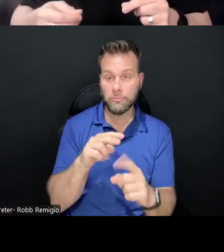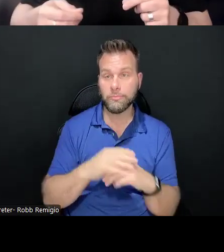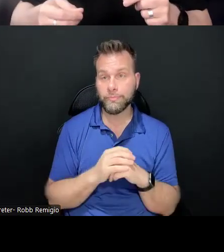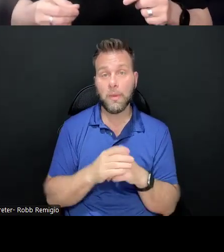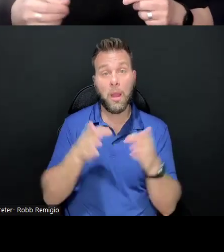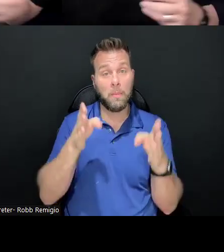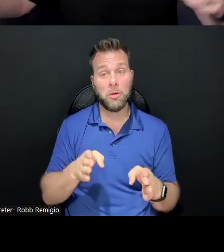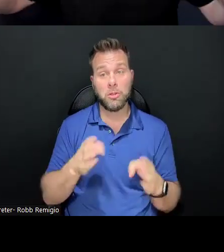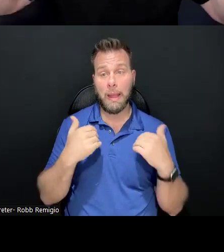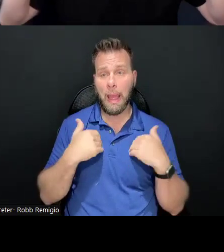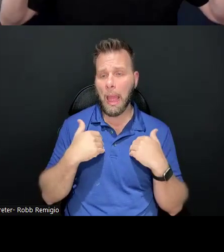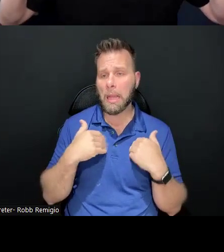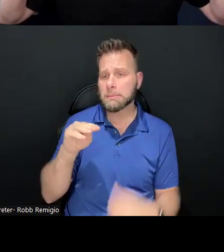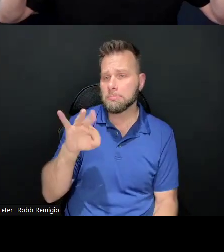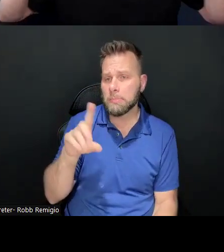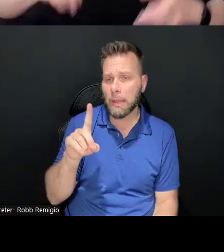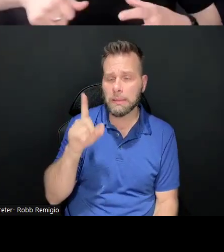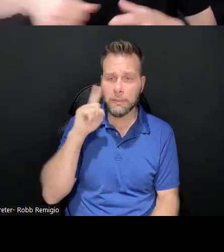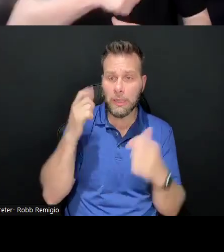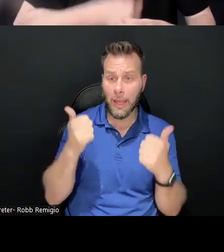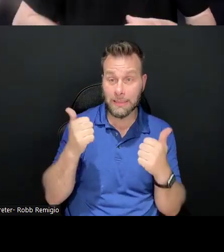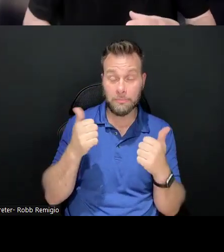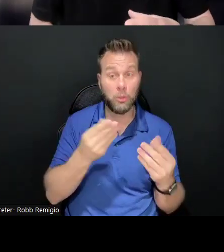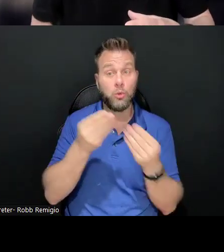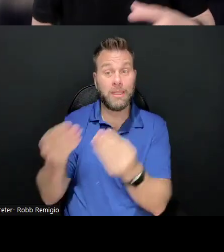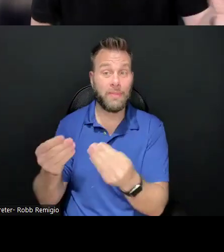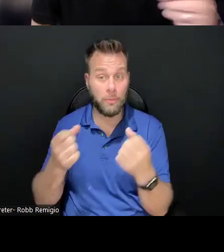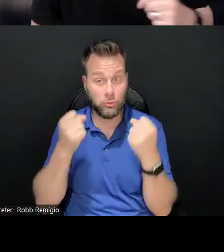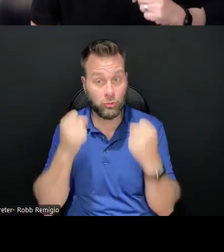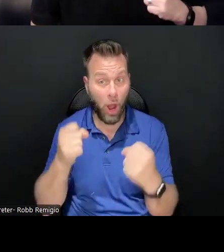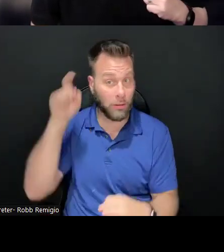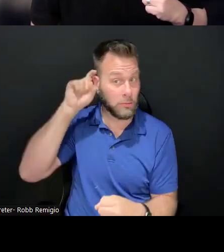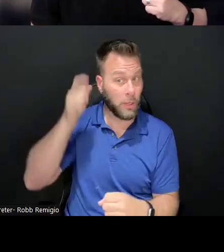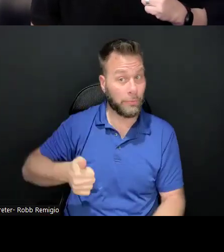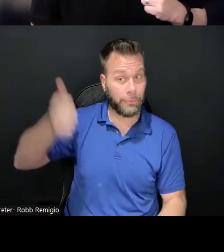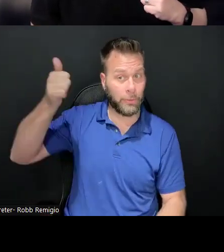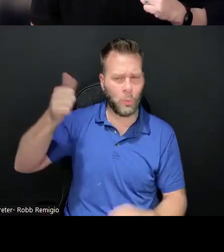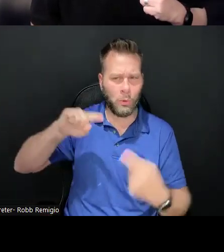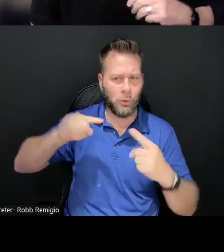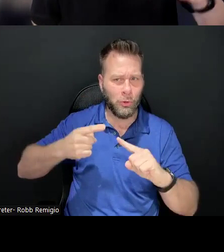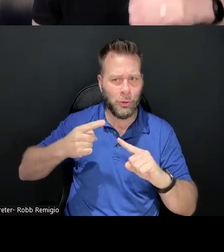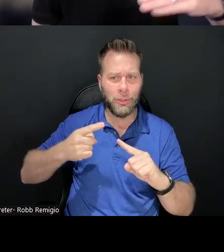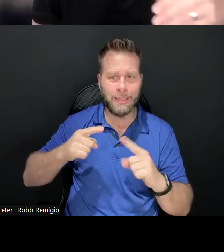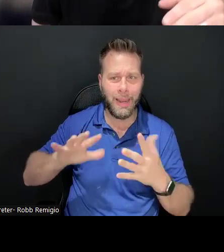who has got a very mild hearing loss a powerful amplifier